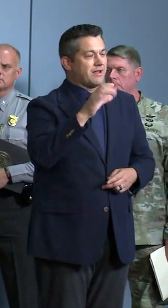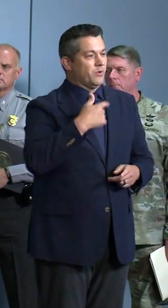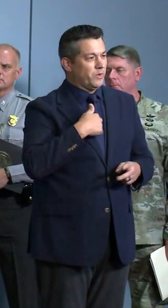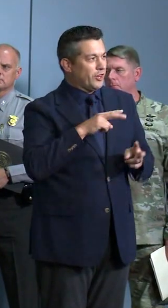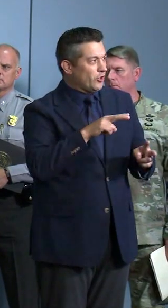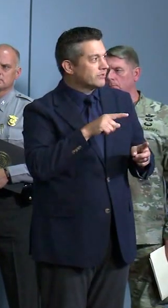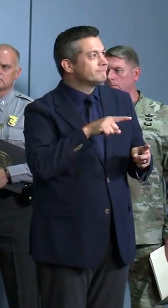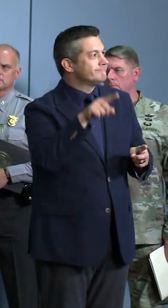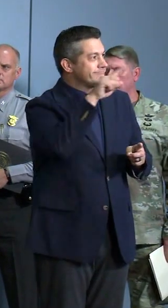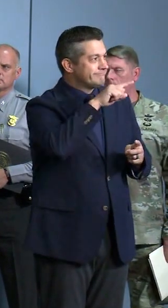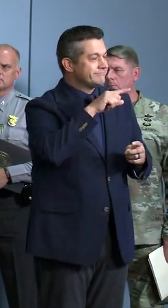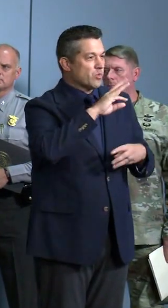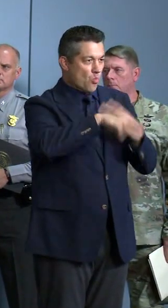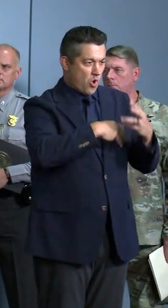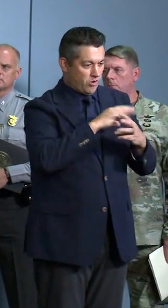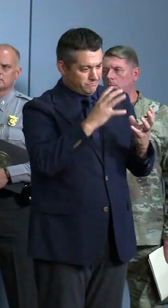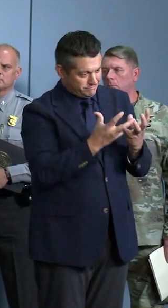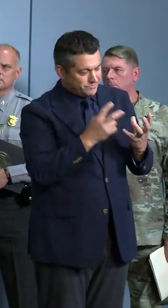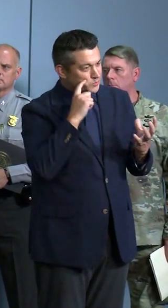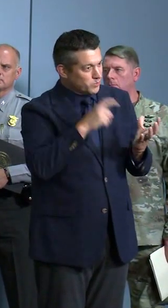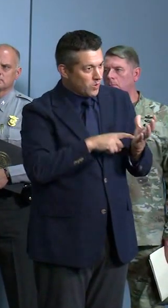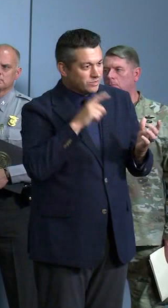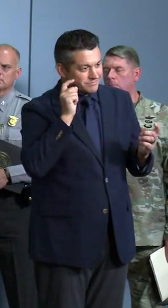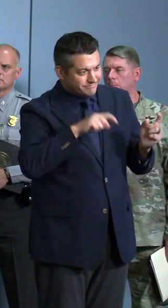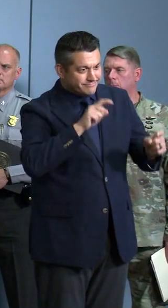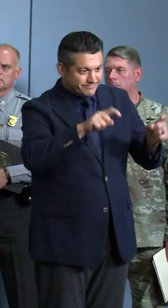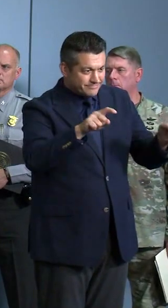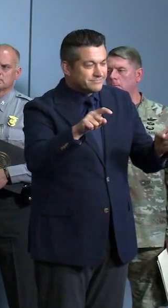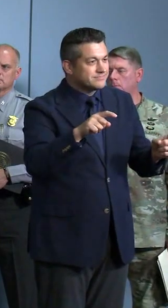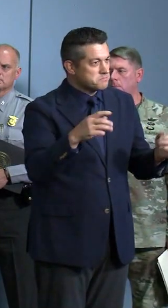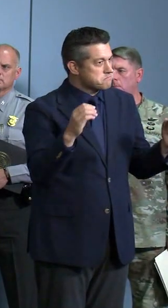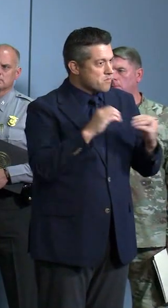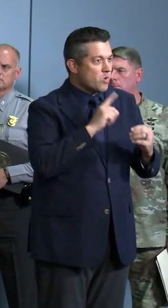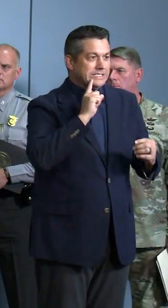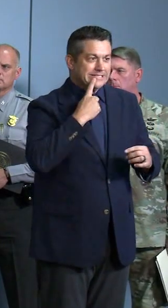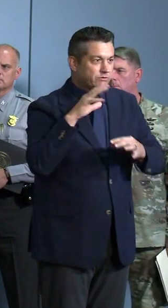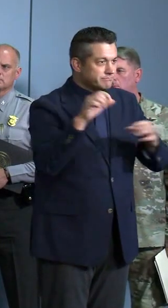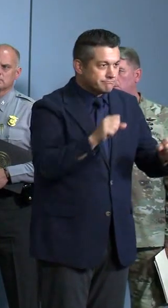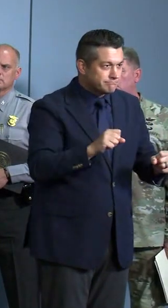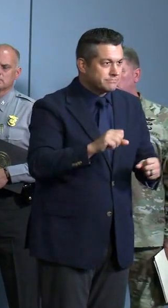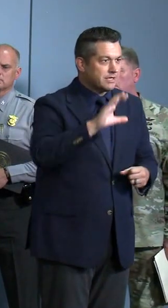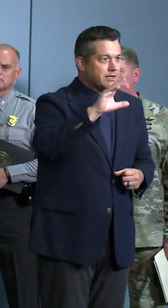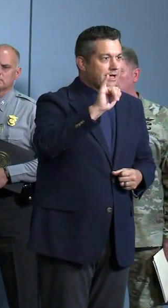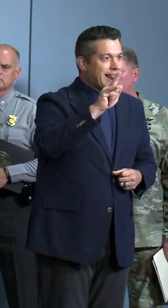of climate change, we know these